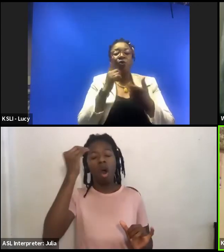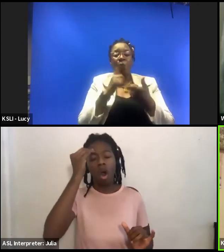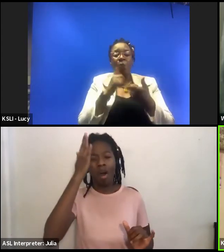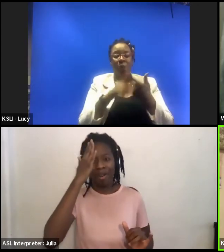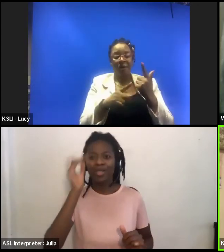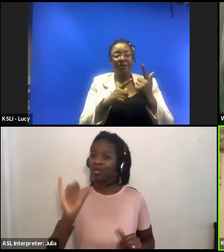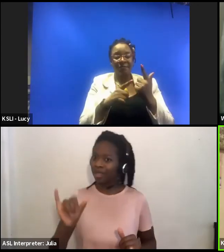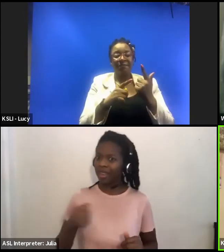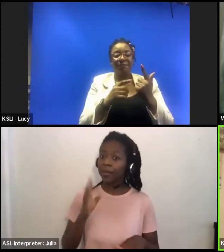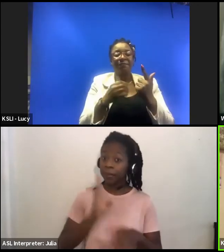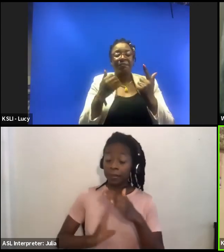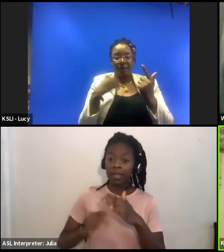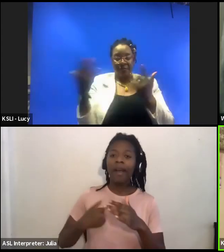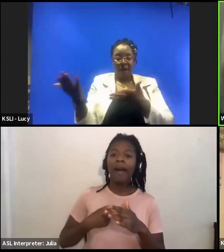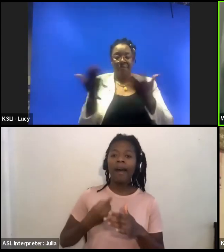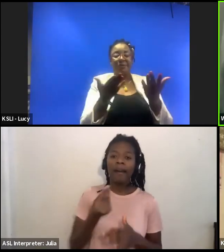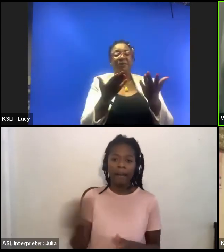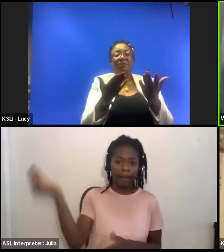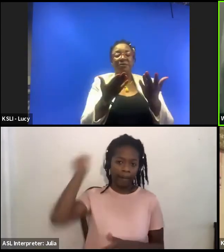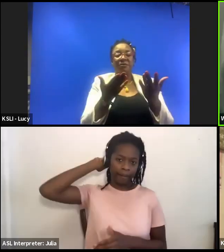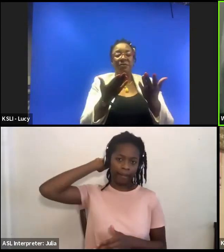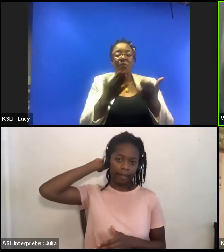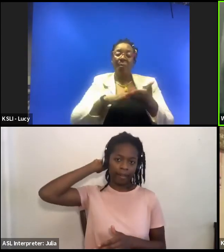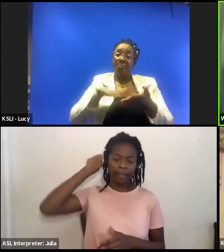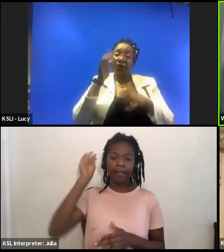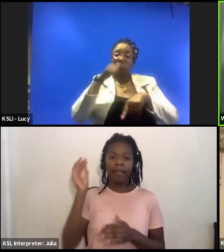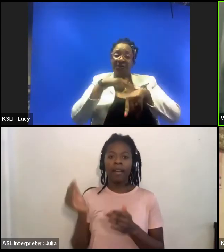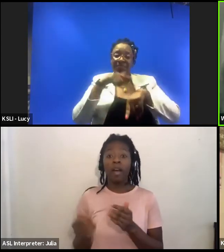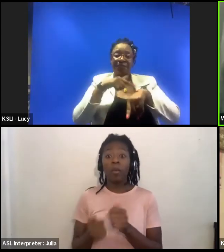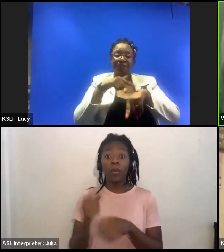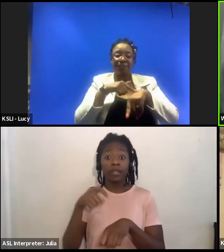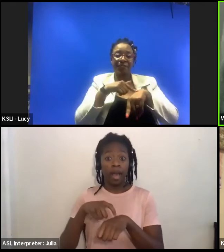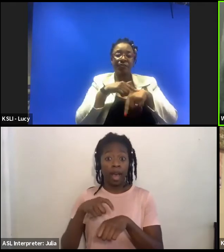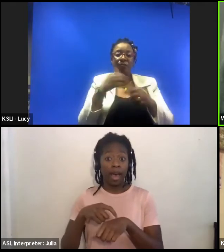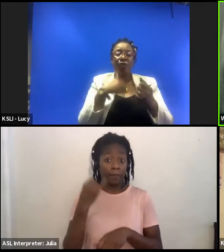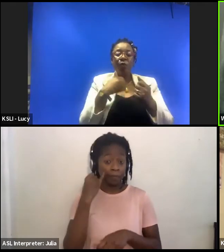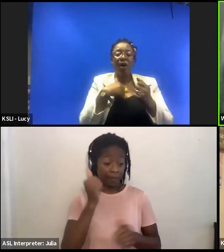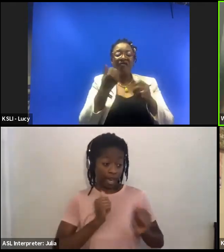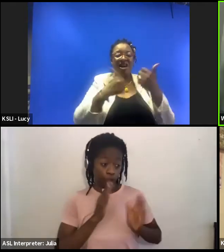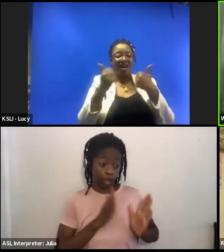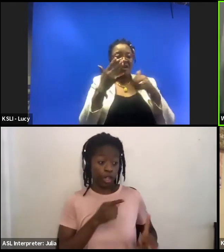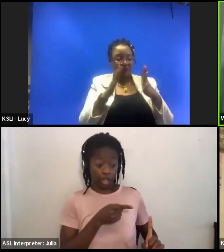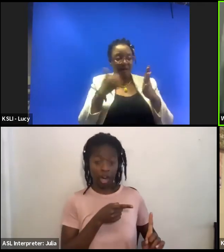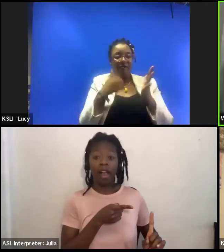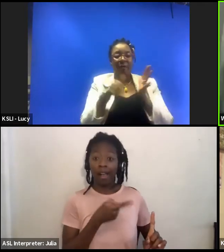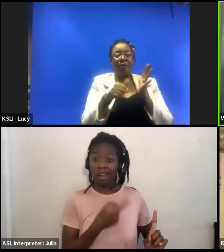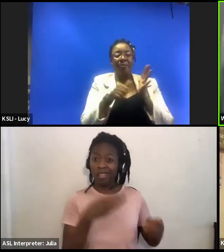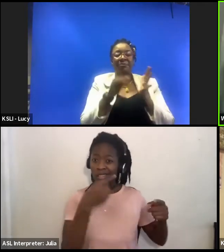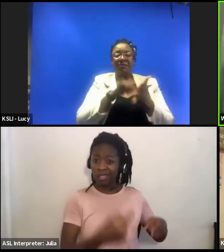because most of the time I'll find an actor has a problem that I already went through when I was acting